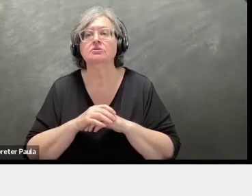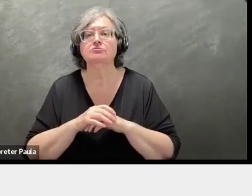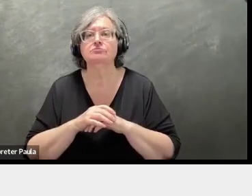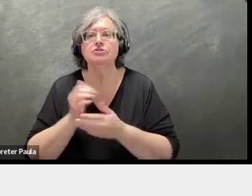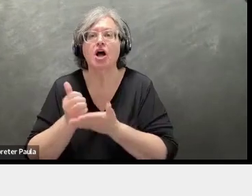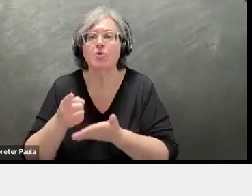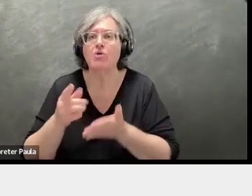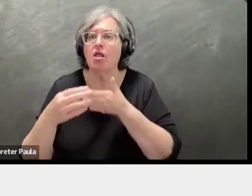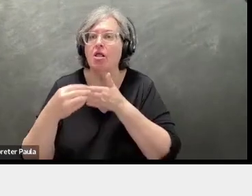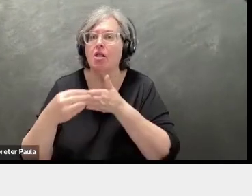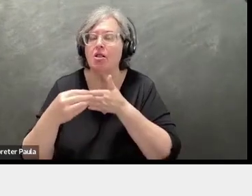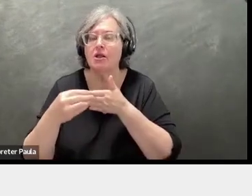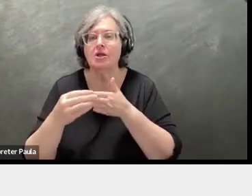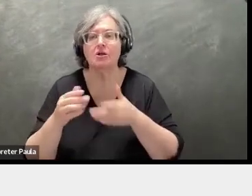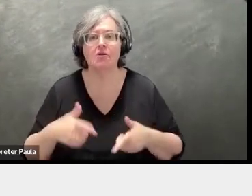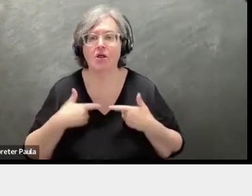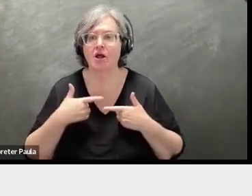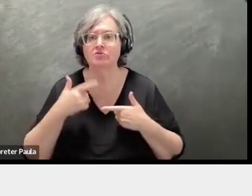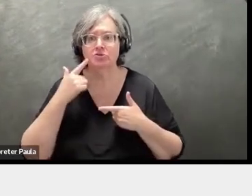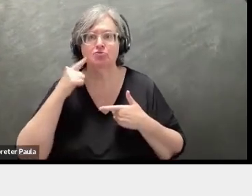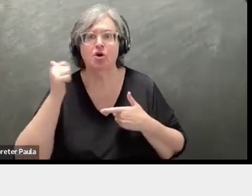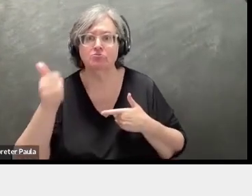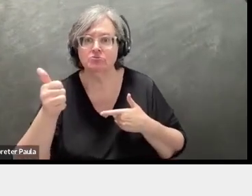choice in their community, its programs are working to create